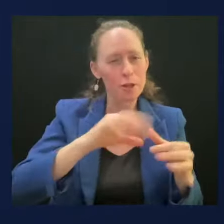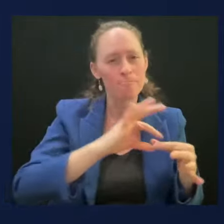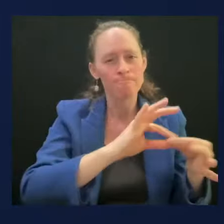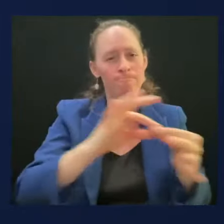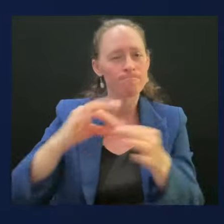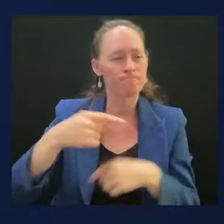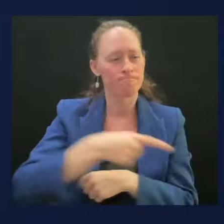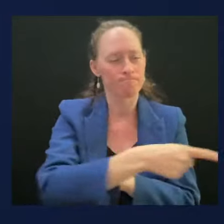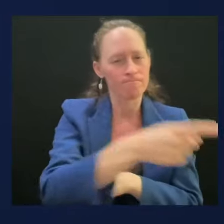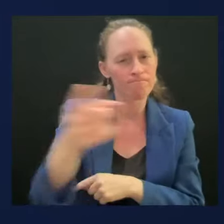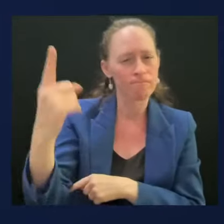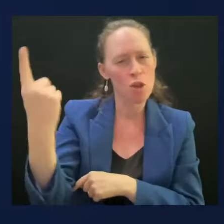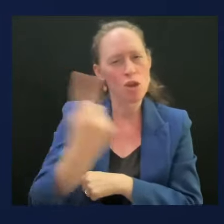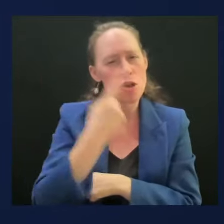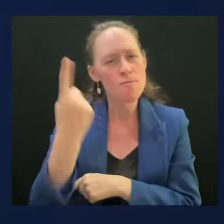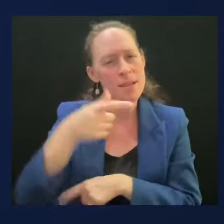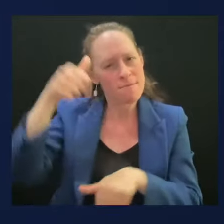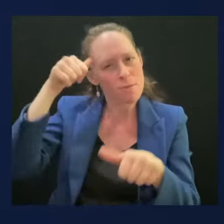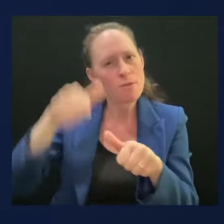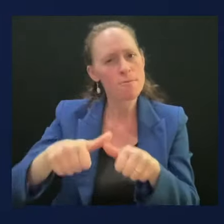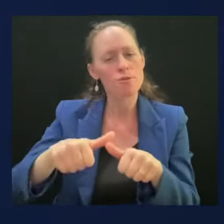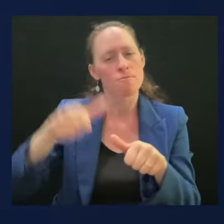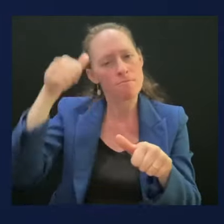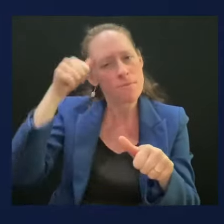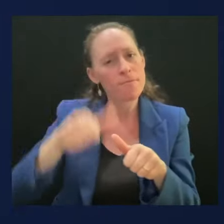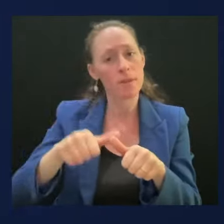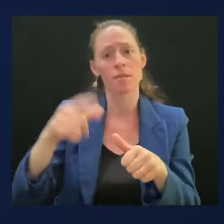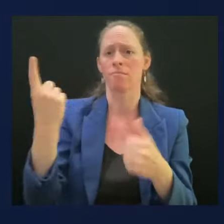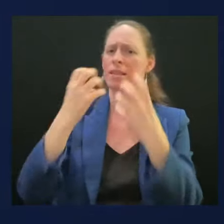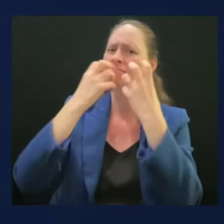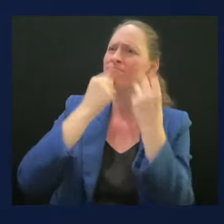We must never forget the lives these flags,